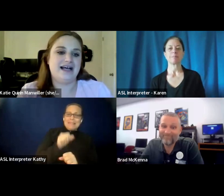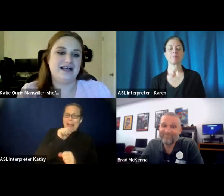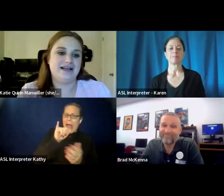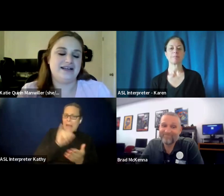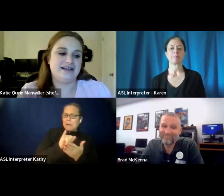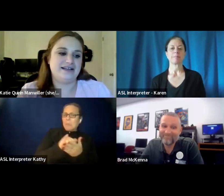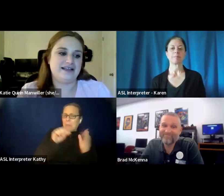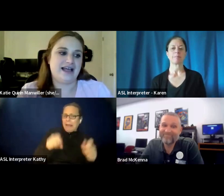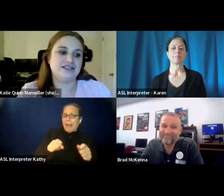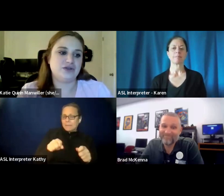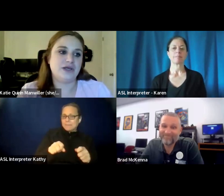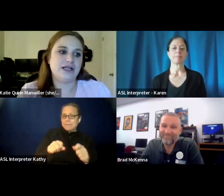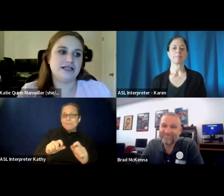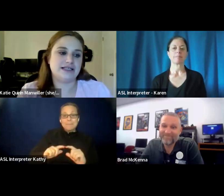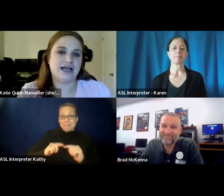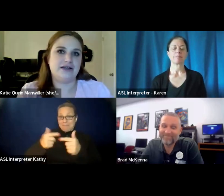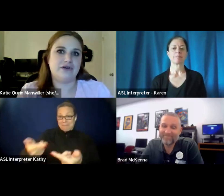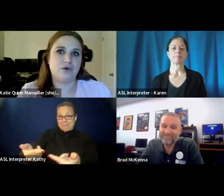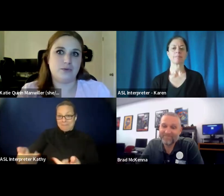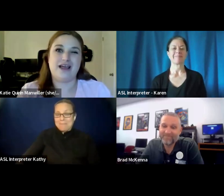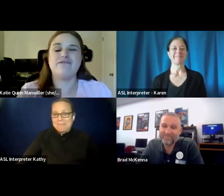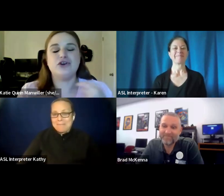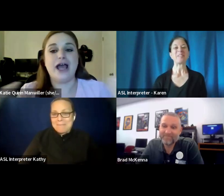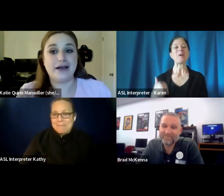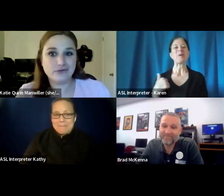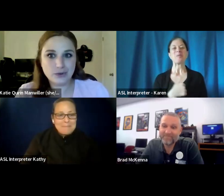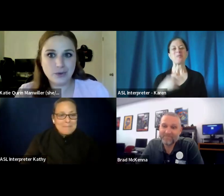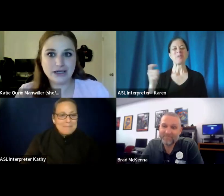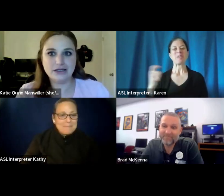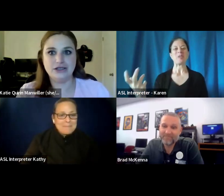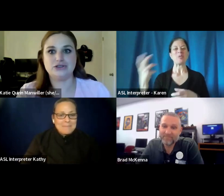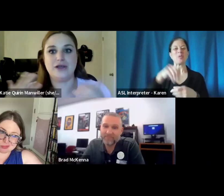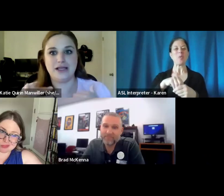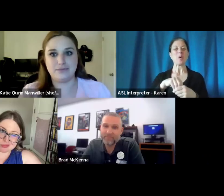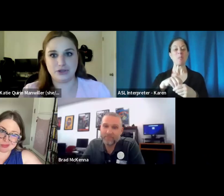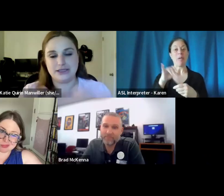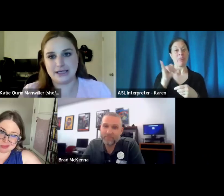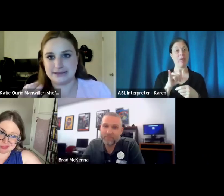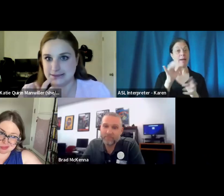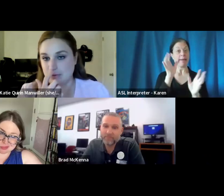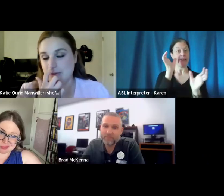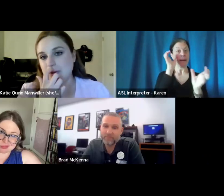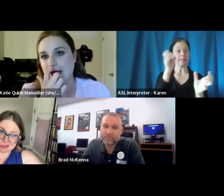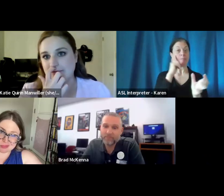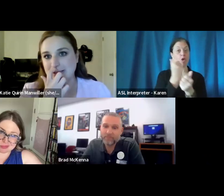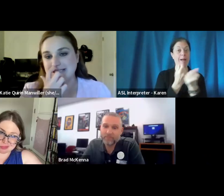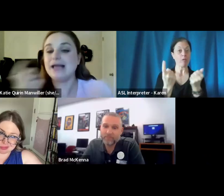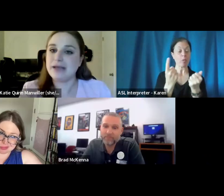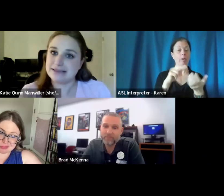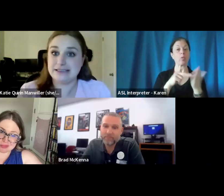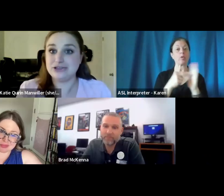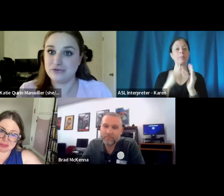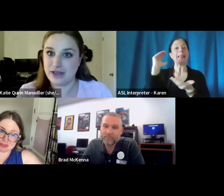Libraries saw we could do that early in the pandemic. Its not an impossibility. And so we need to kind of incorporate